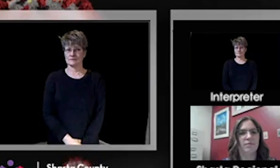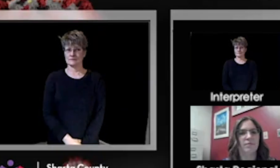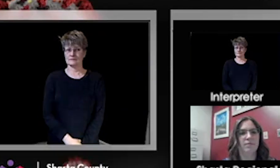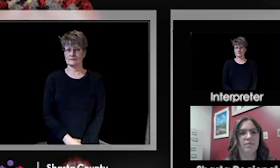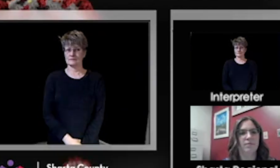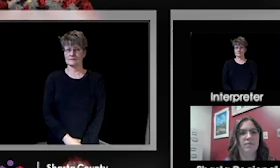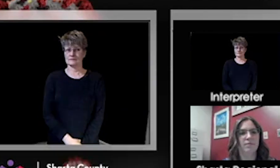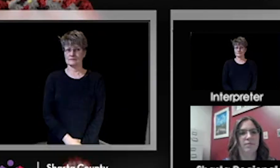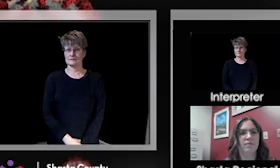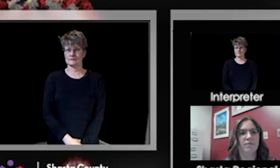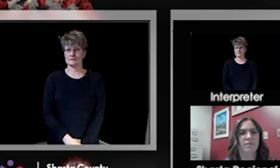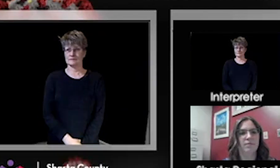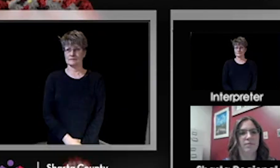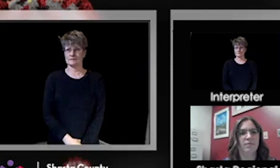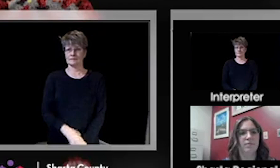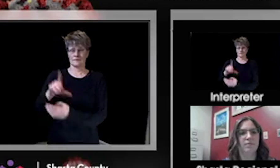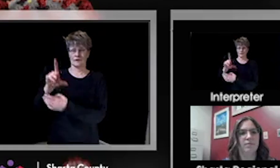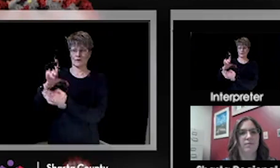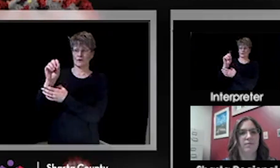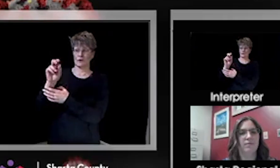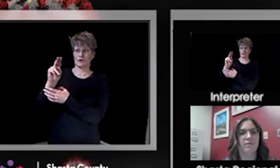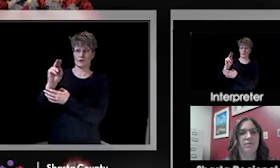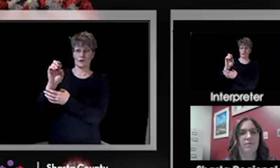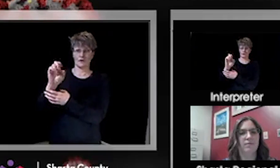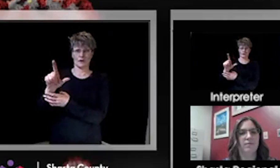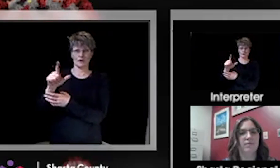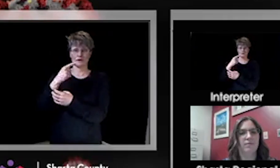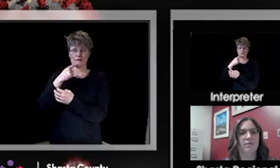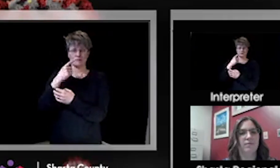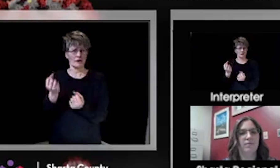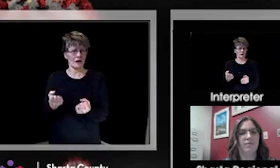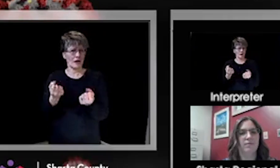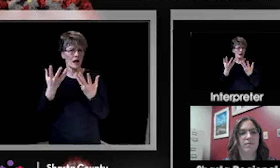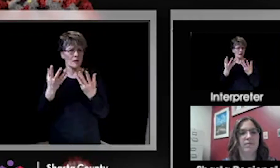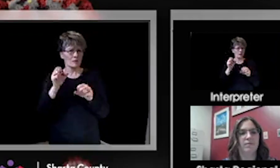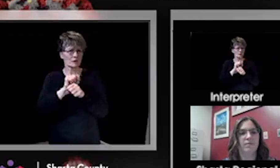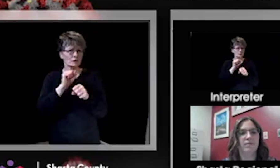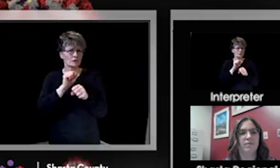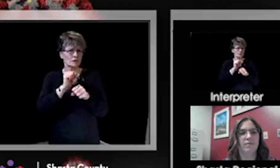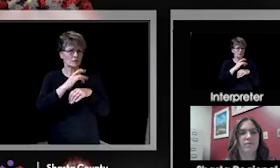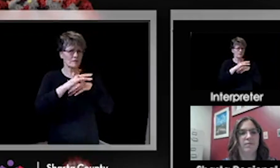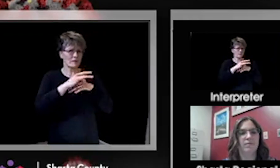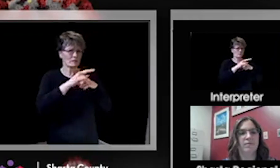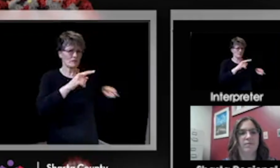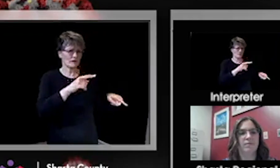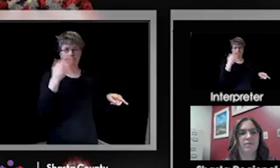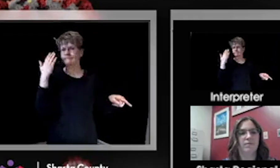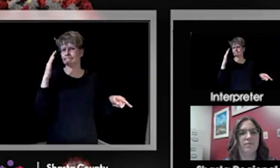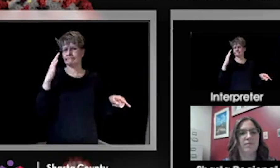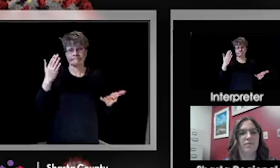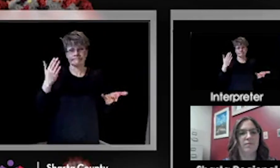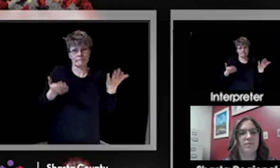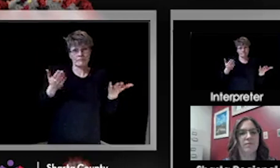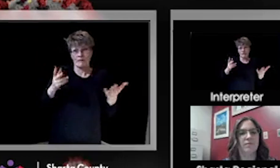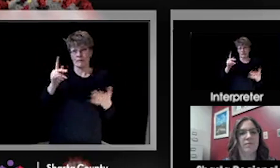I do not know the exact number of positions. Maybe Karen Ramstrom does. It’s a significant